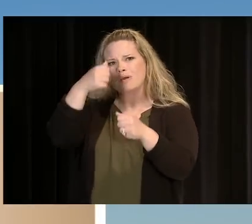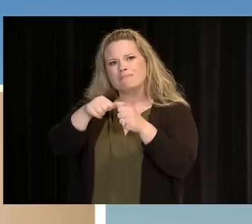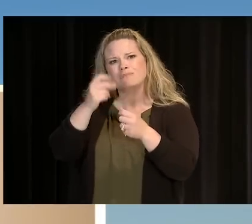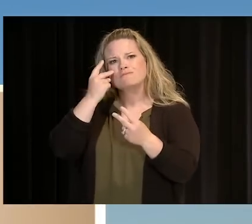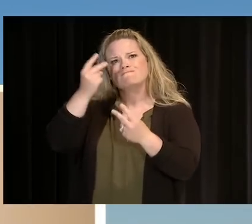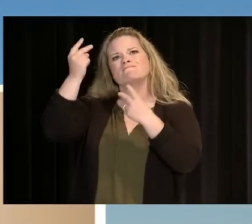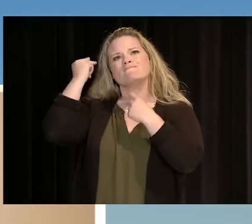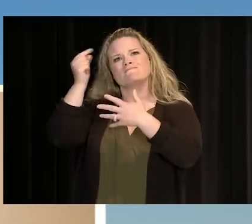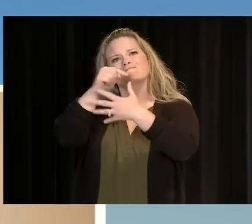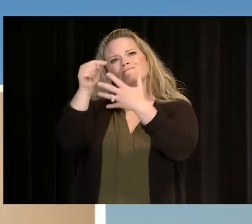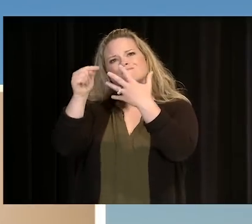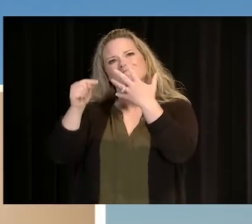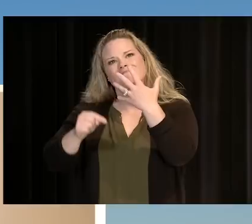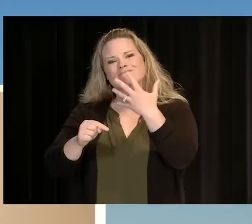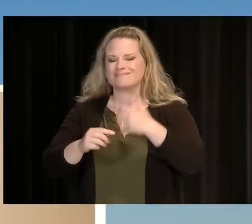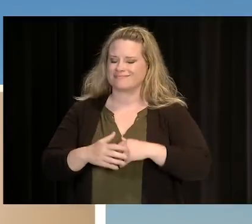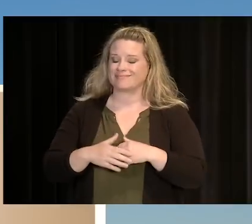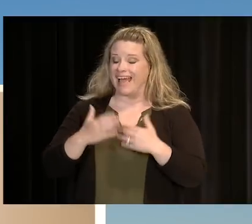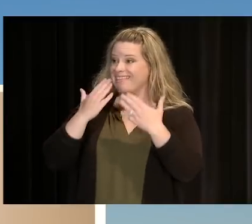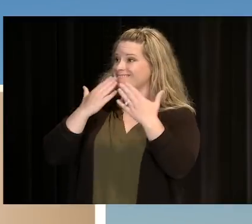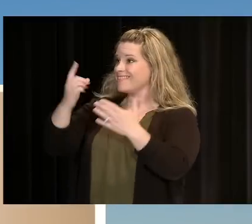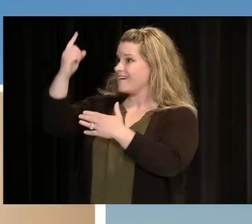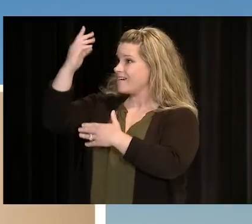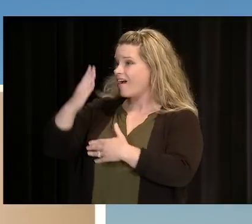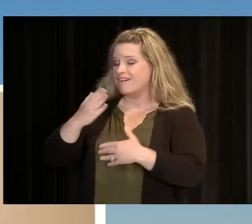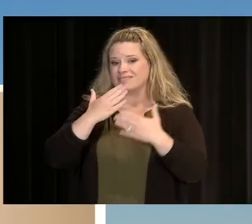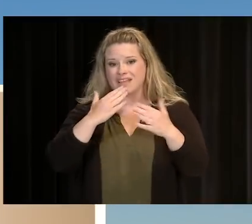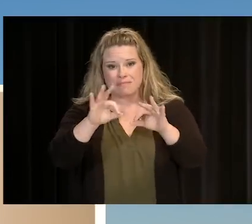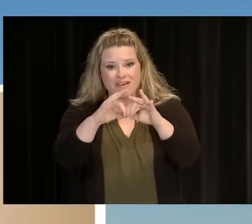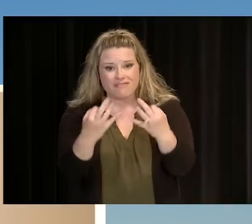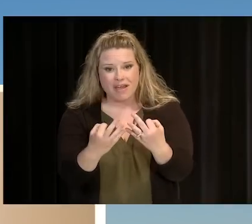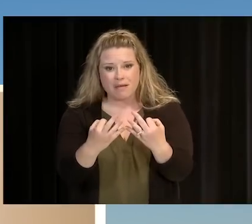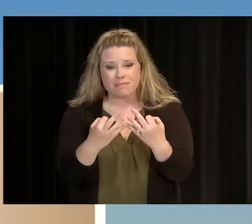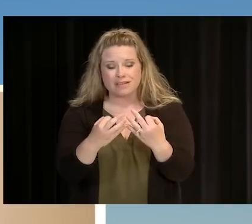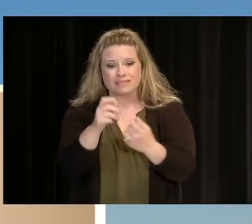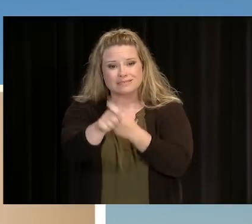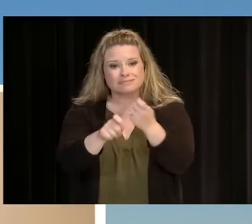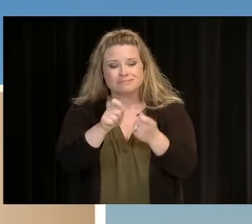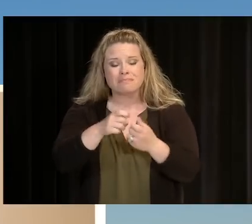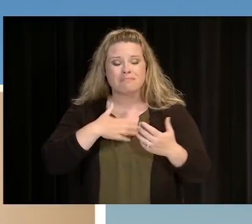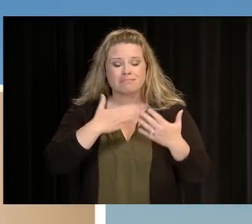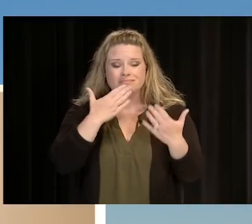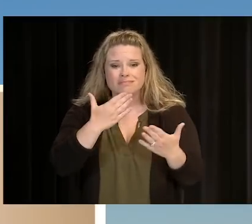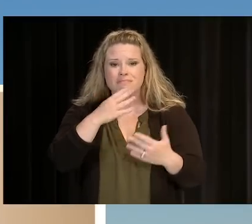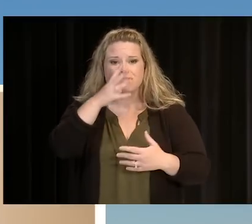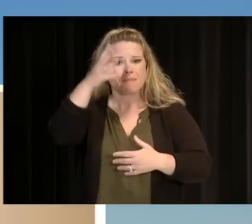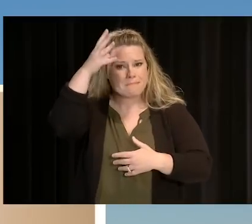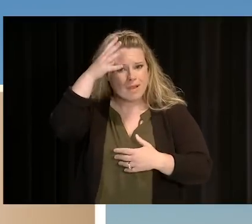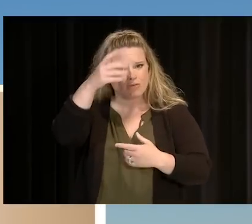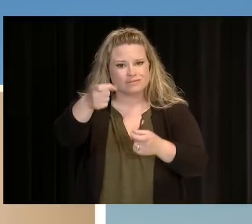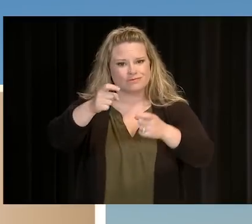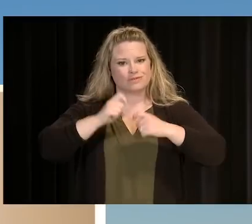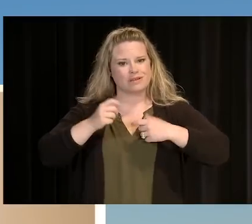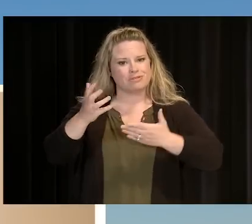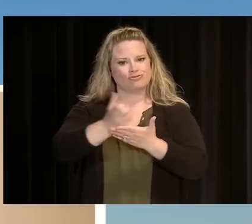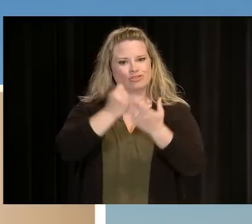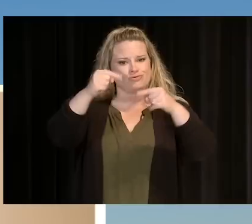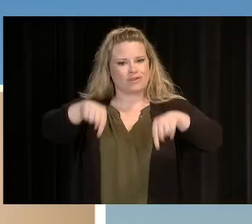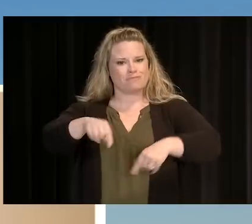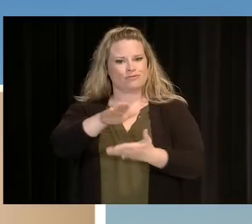YOU CAN'T PUT A PRICE ON THOSE LITTLE MOMENTS. I WANT TO THANK GOD. I WANT TO THANK MY FAMILY, ESPECIALLY MY PARENTS FOR PROVIDING ME THE OPPORTUNITY TO COME TO THIS SCHOOL.